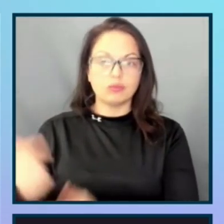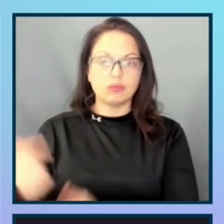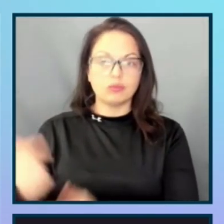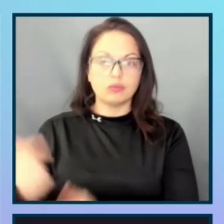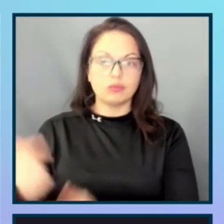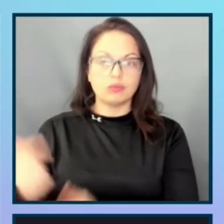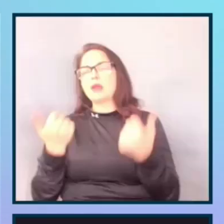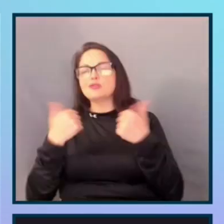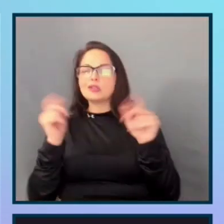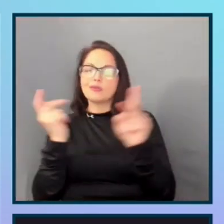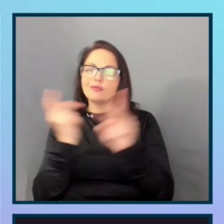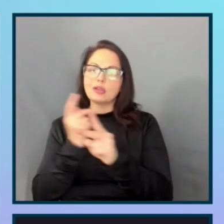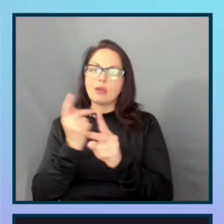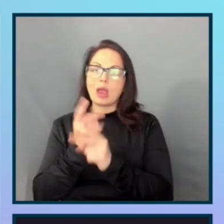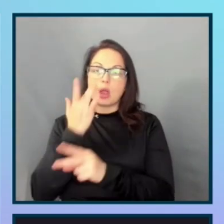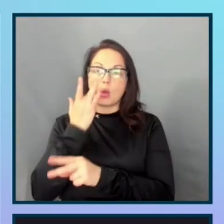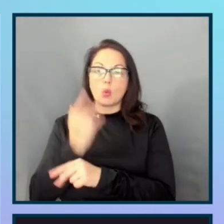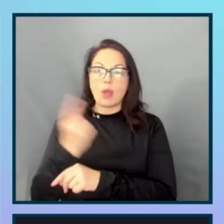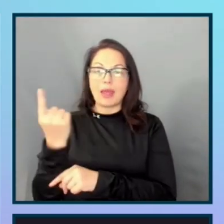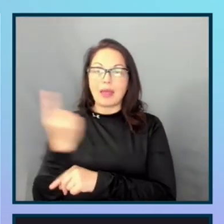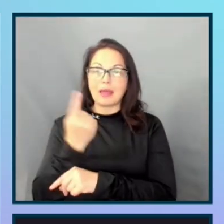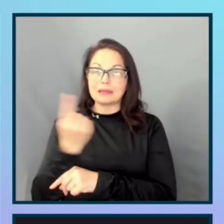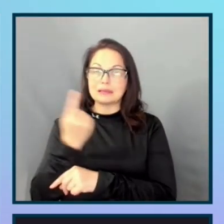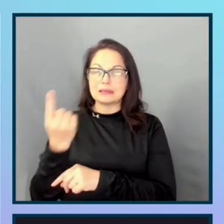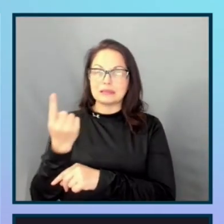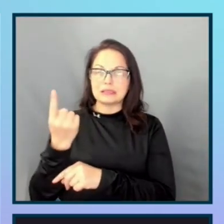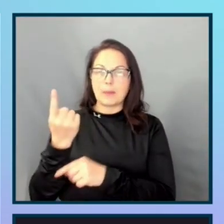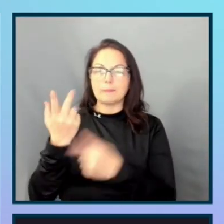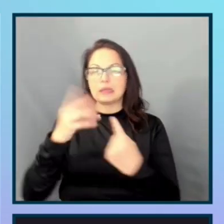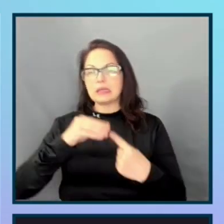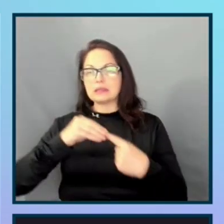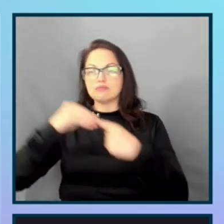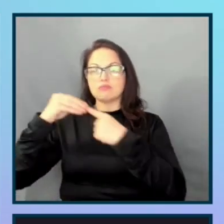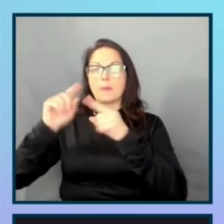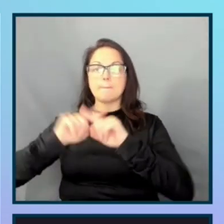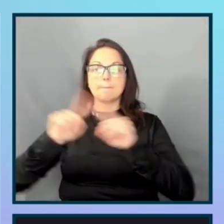it looks for a number of checklist tasks against work hack itself.